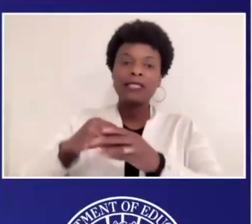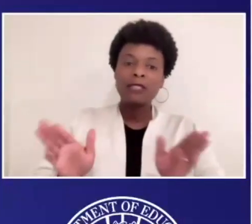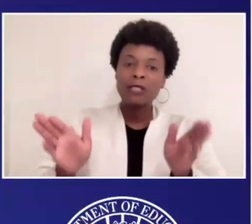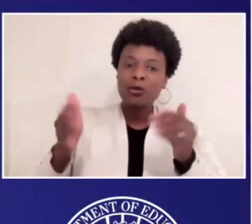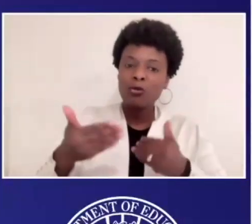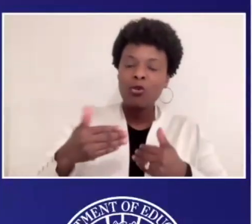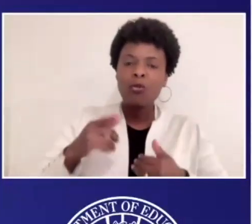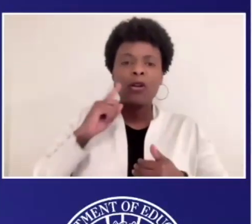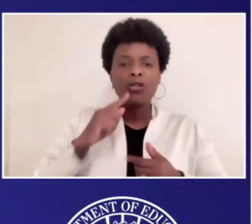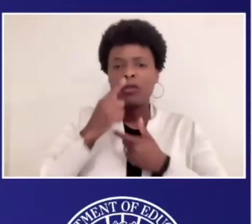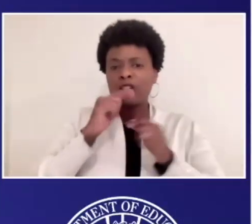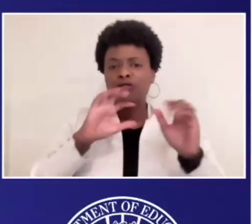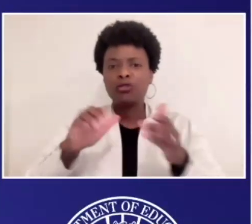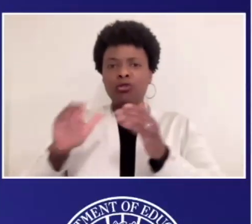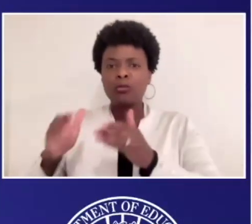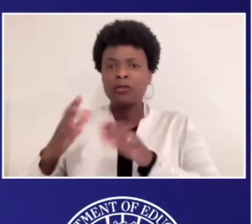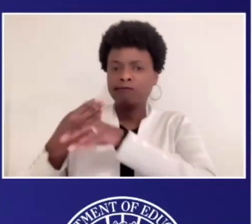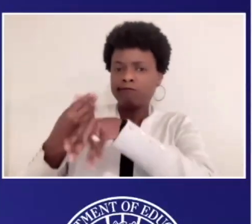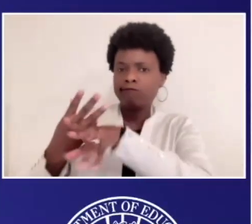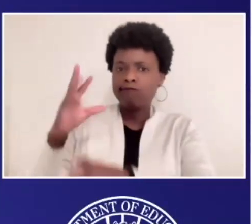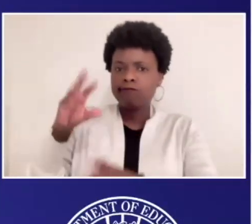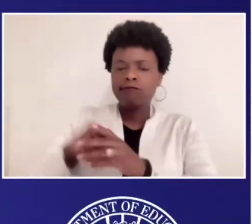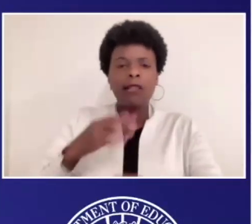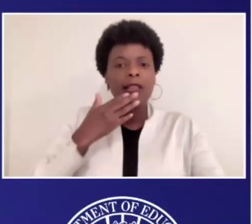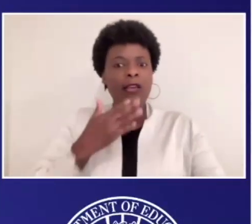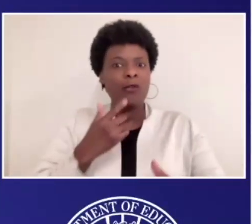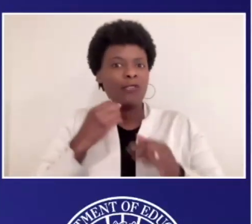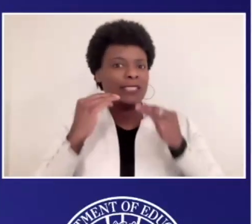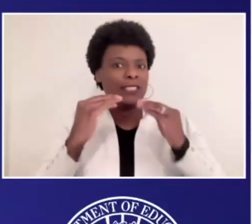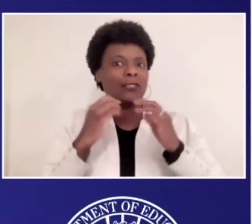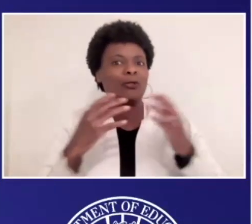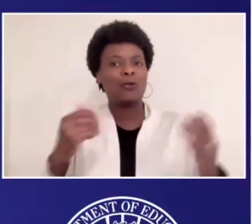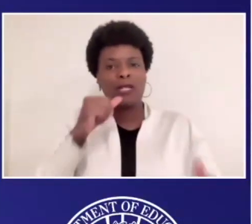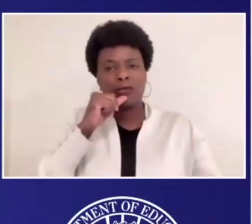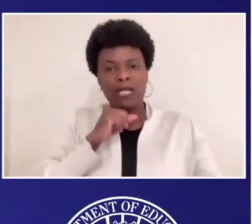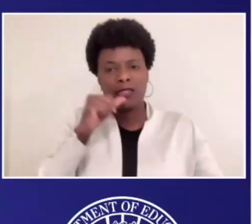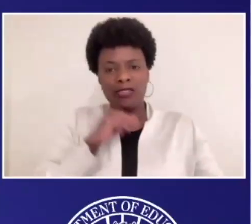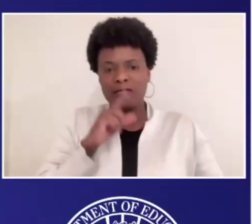for teaching us an abundance of patience. We appreciate that. Let's take a few minutes to show our